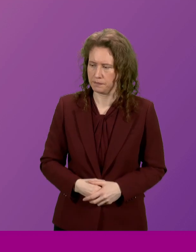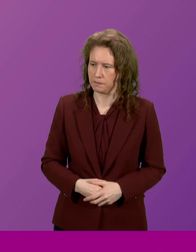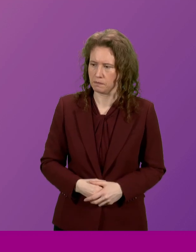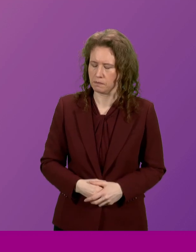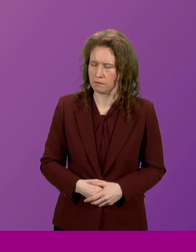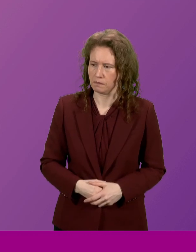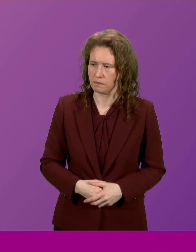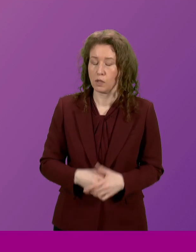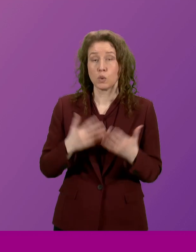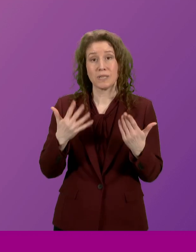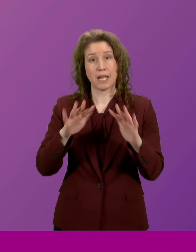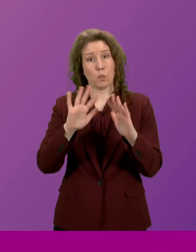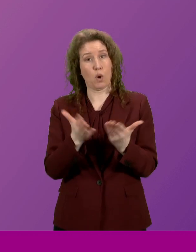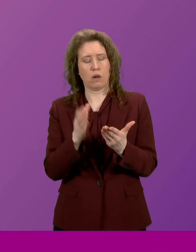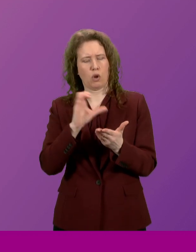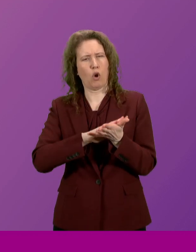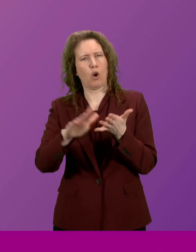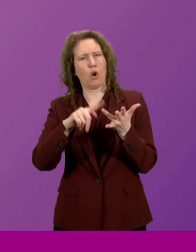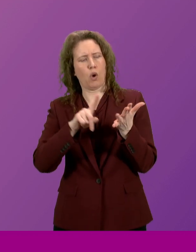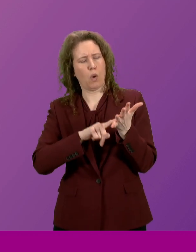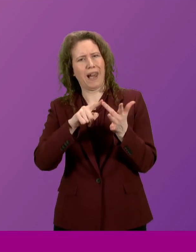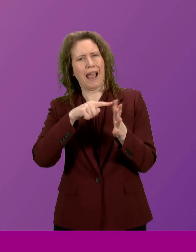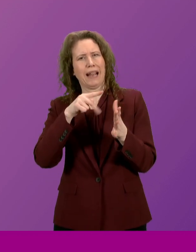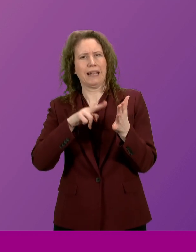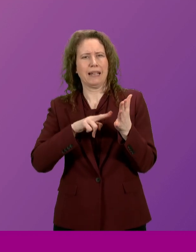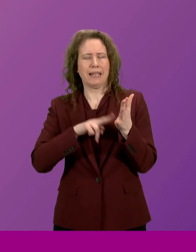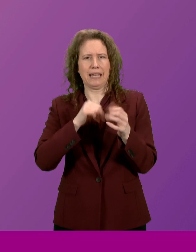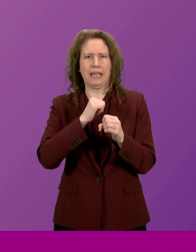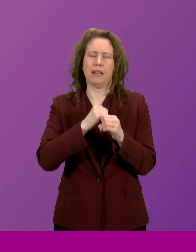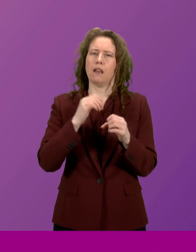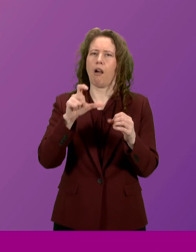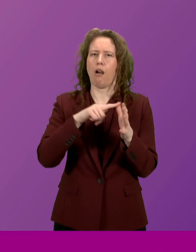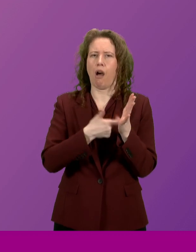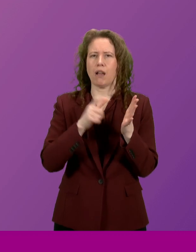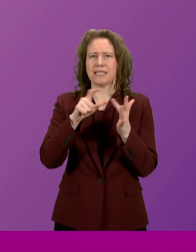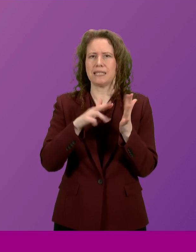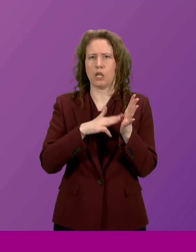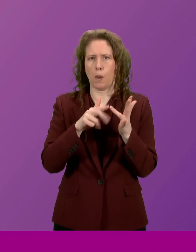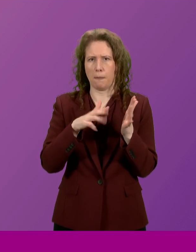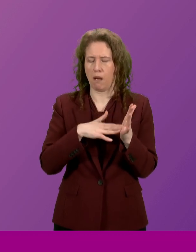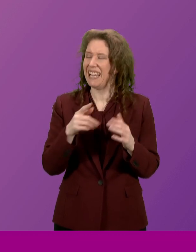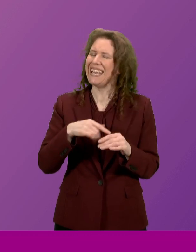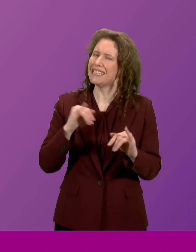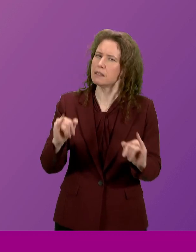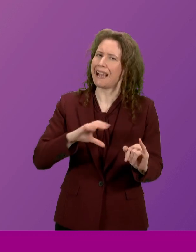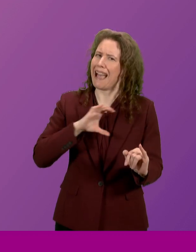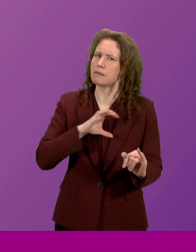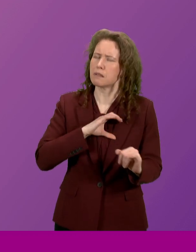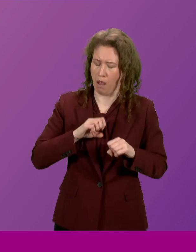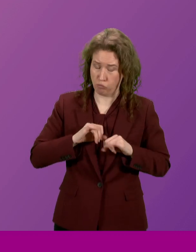Today is world cholangiocarcinoma day. For those who are unaware, cholangiocarcinoma is a rare and aggressive type of cancer that develops in the bile